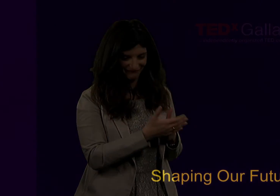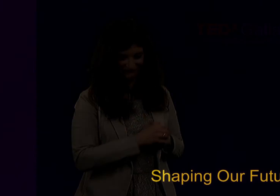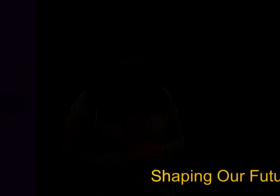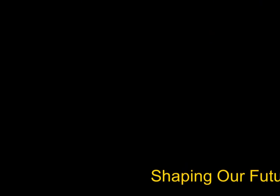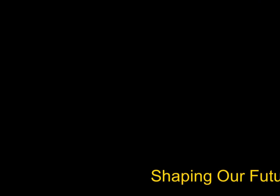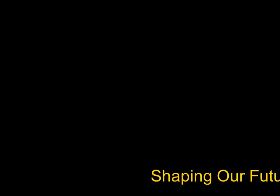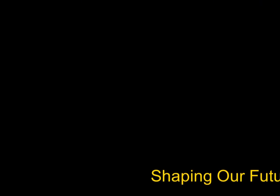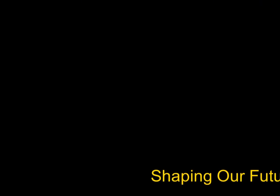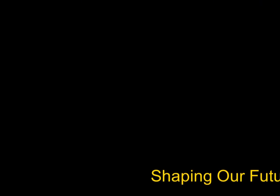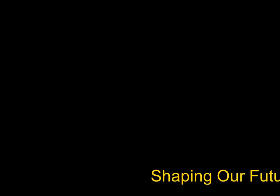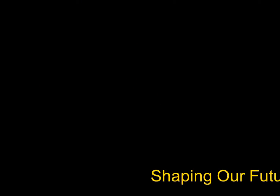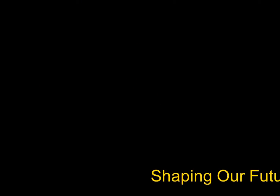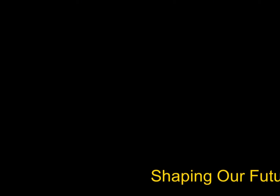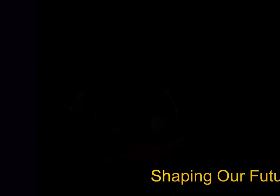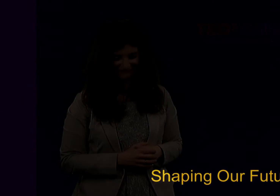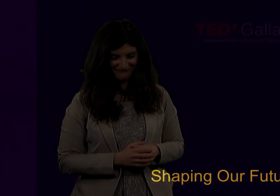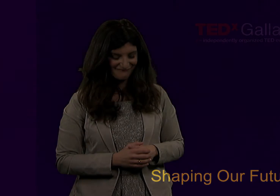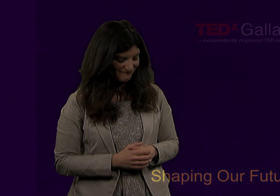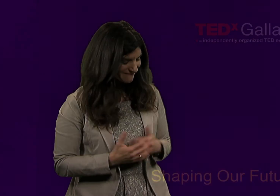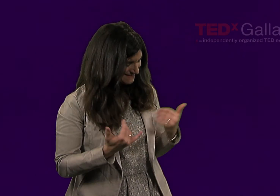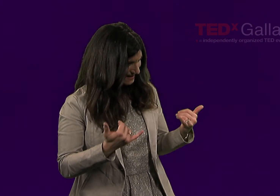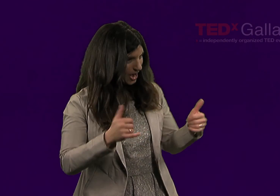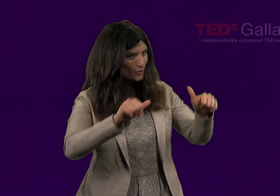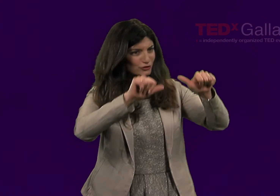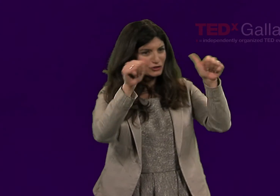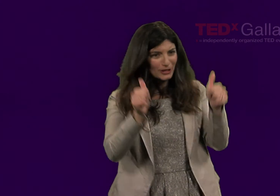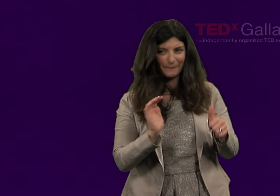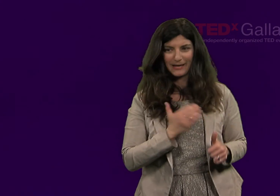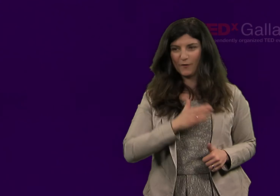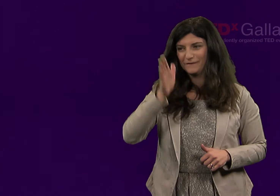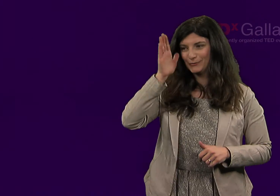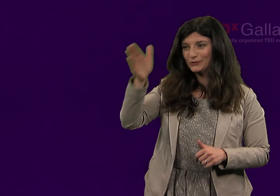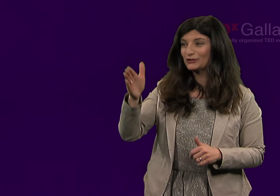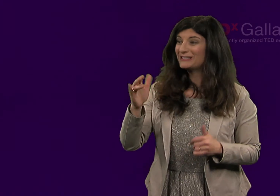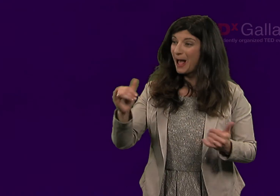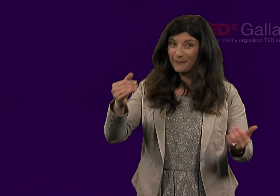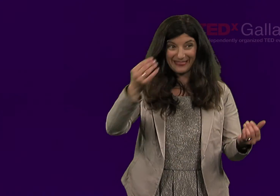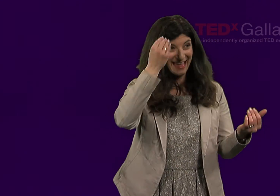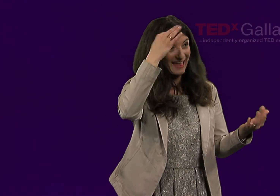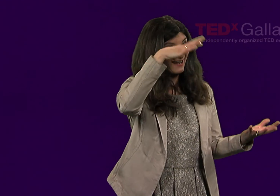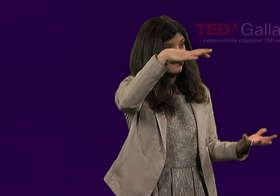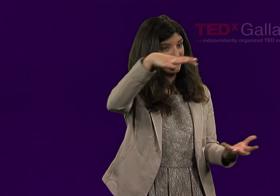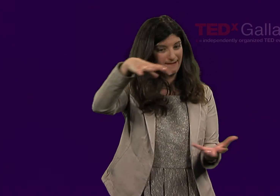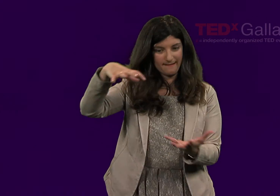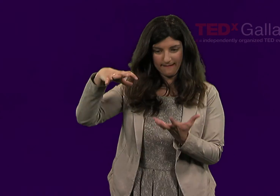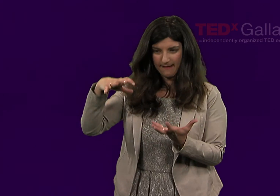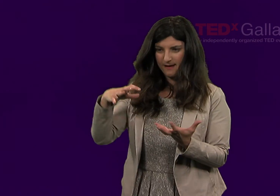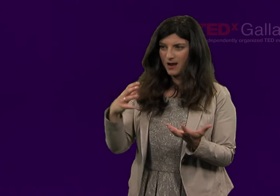[Shaping Our Future.] So how do we shape our future? It's up to us.